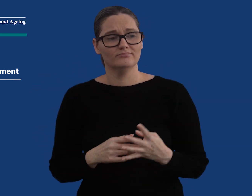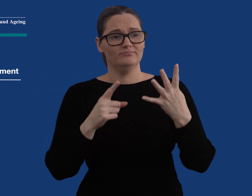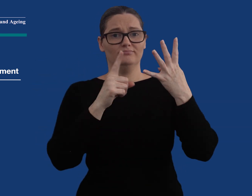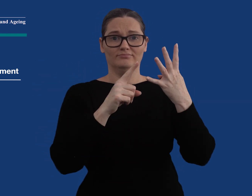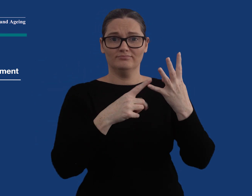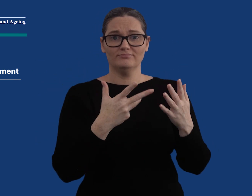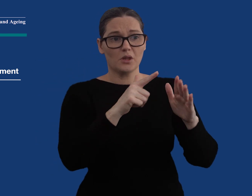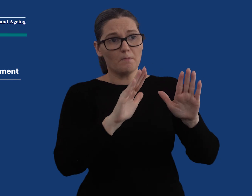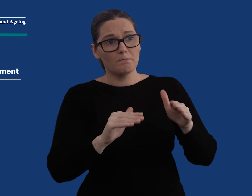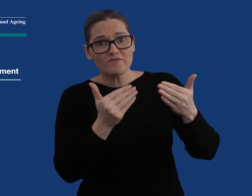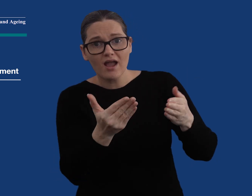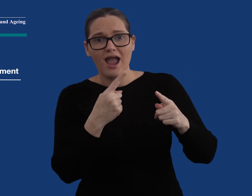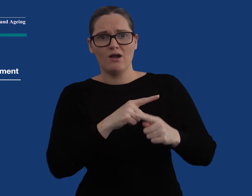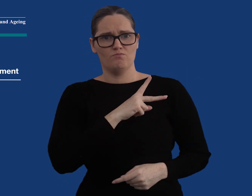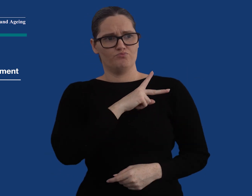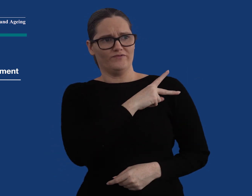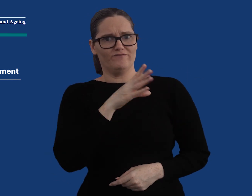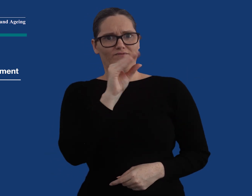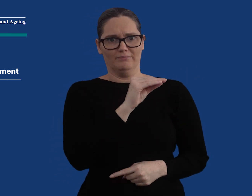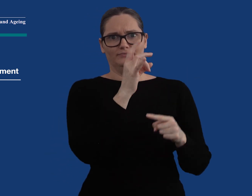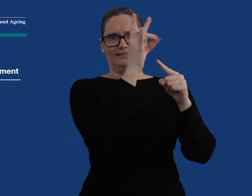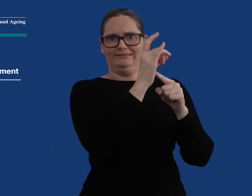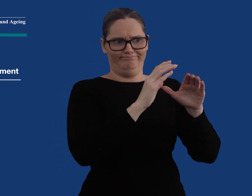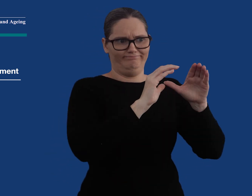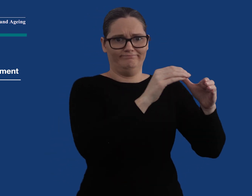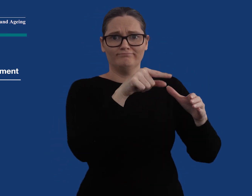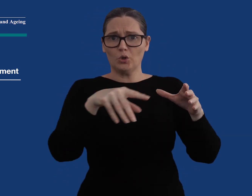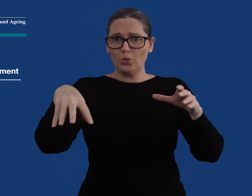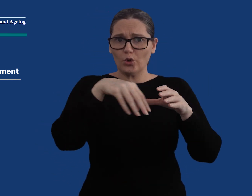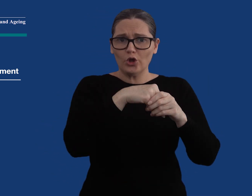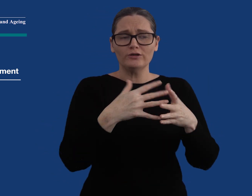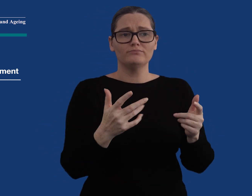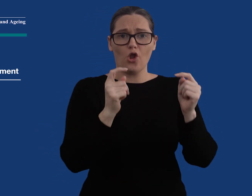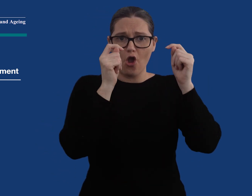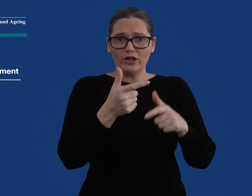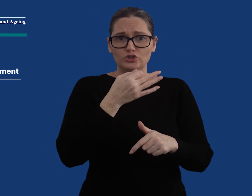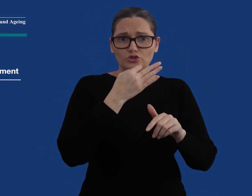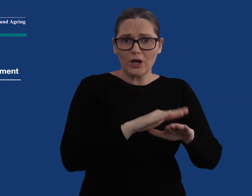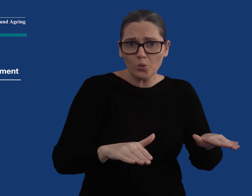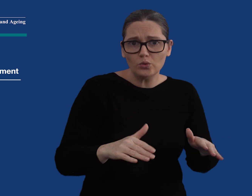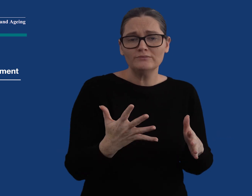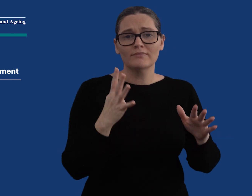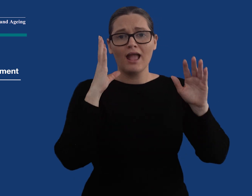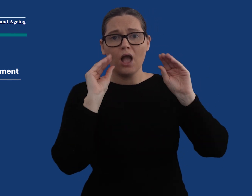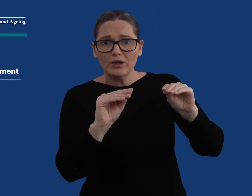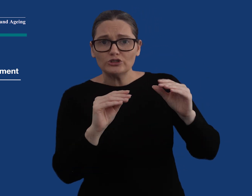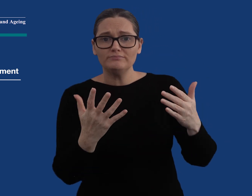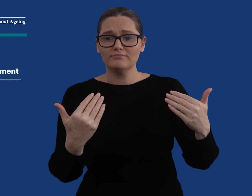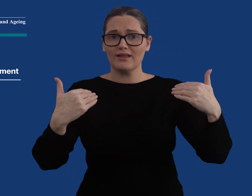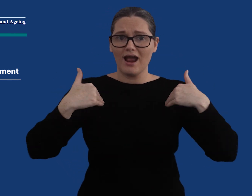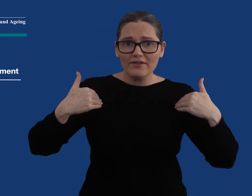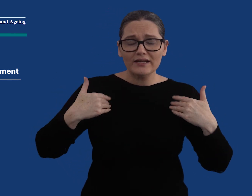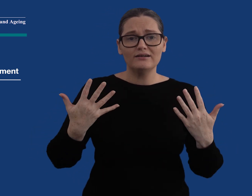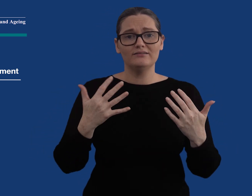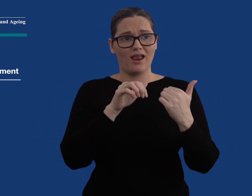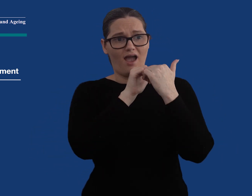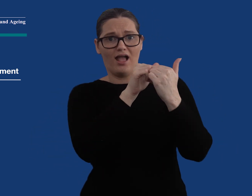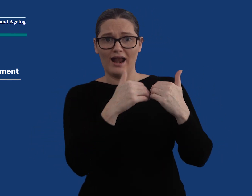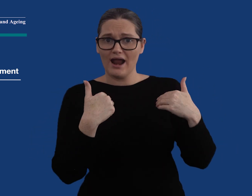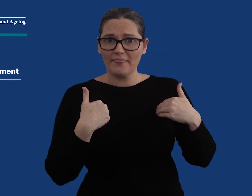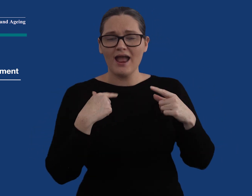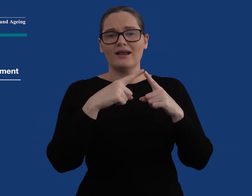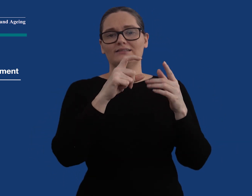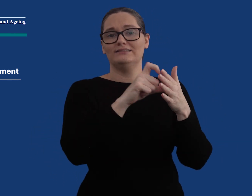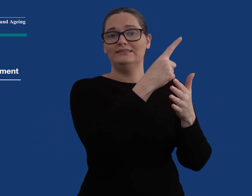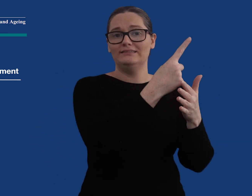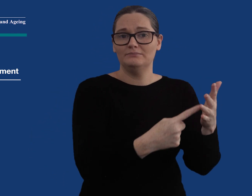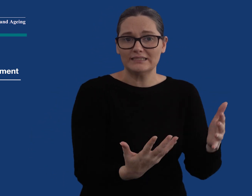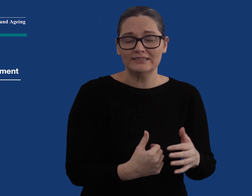• providers and professionals from key sectors such as early childhood, education, health and allied health and disability